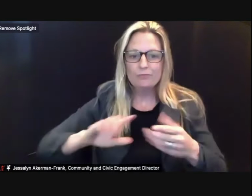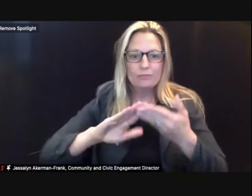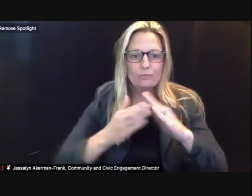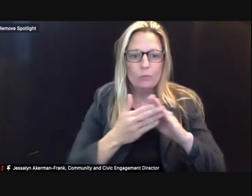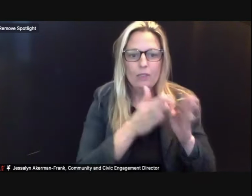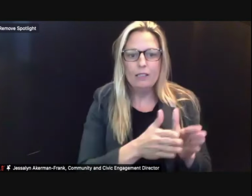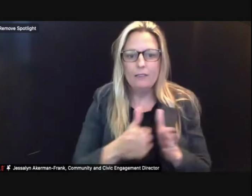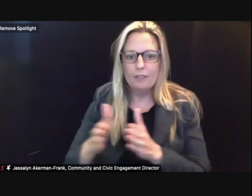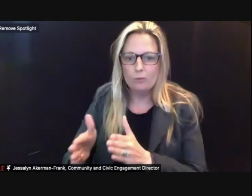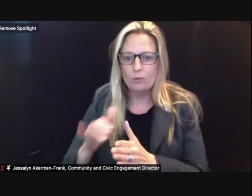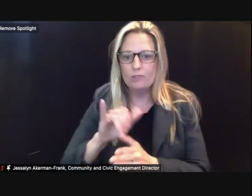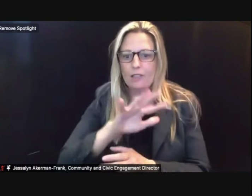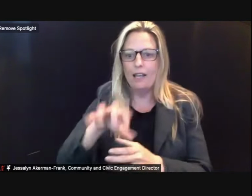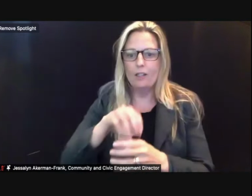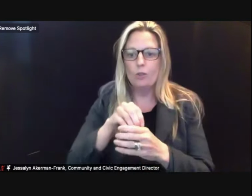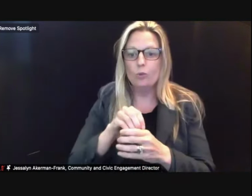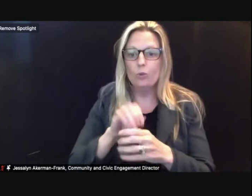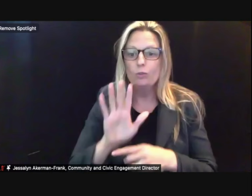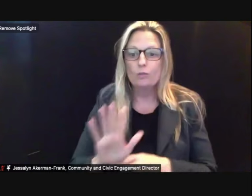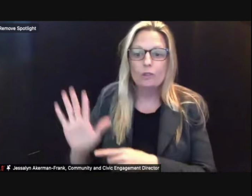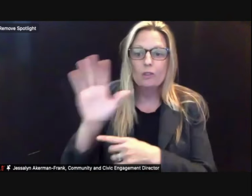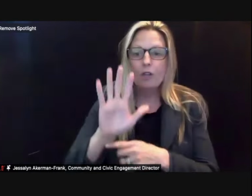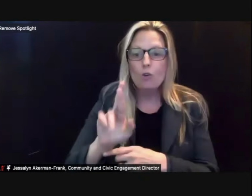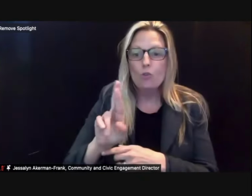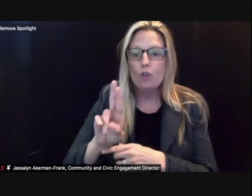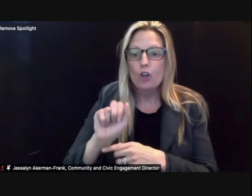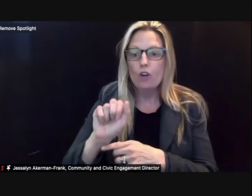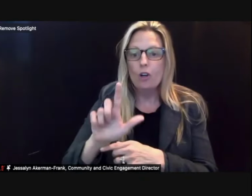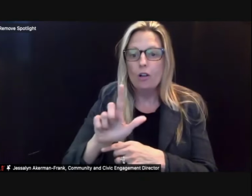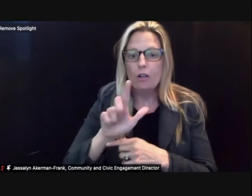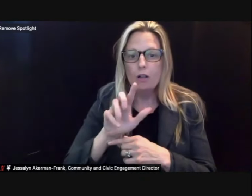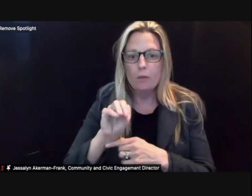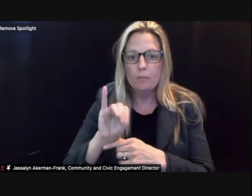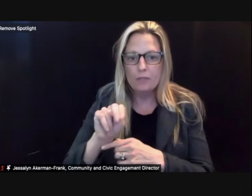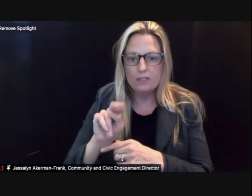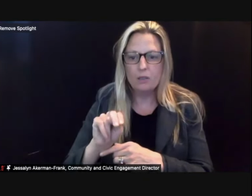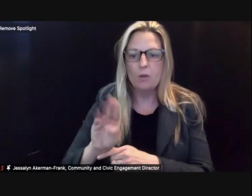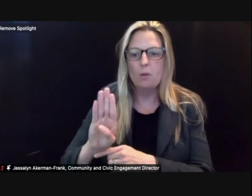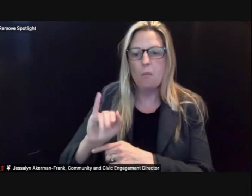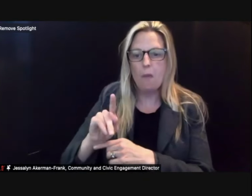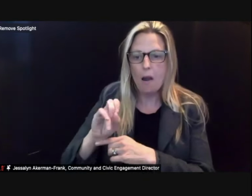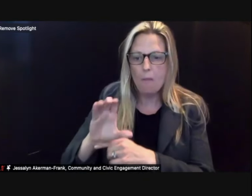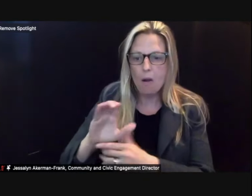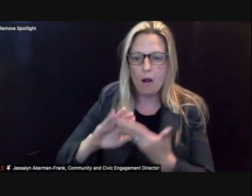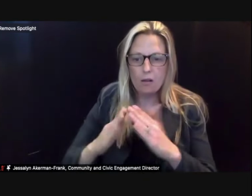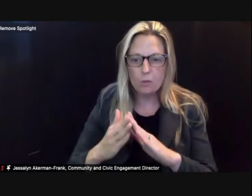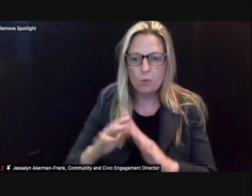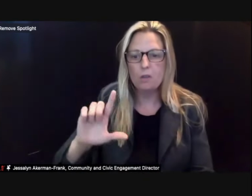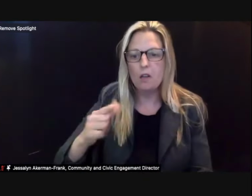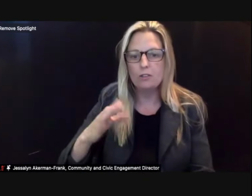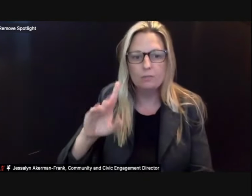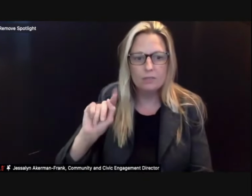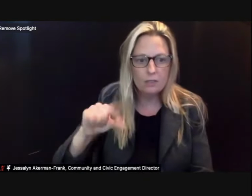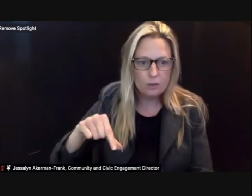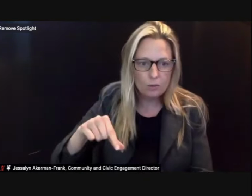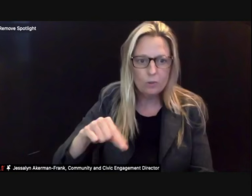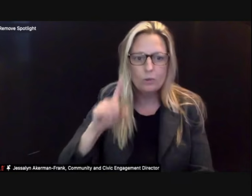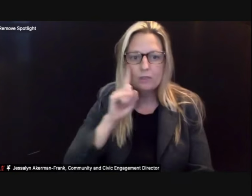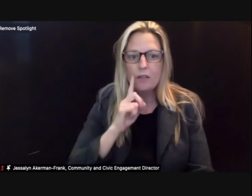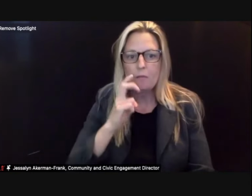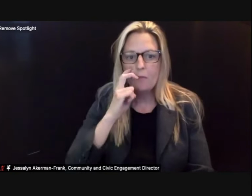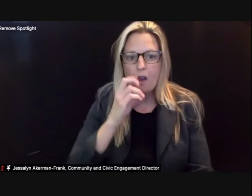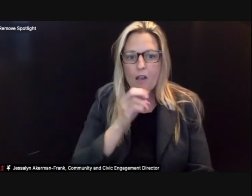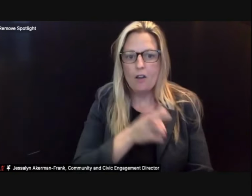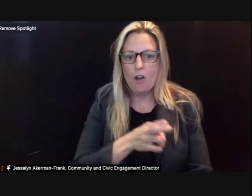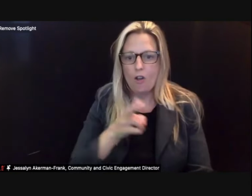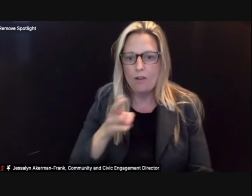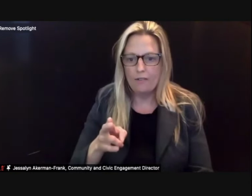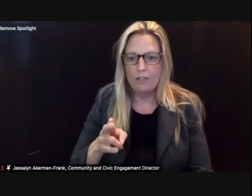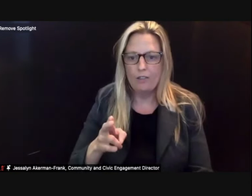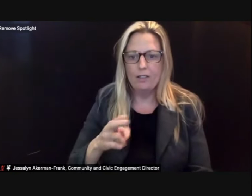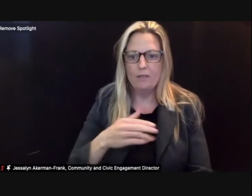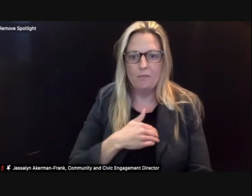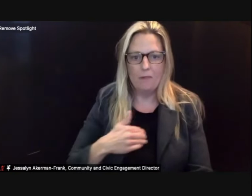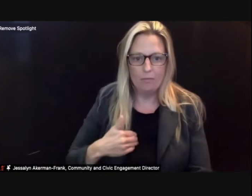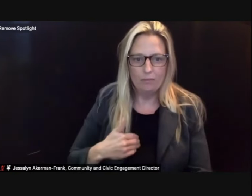members to include Rural Minnesota, BIPOC, LGBTQ+, DeafBlind